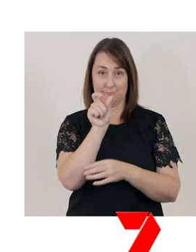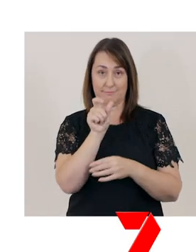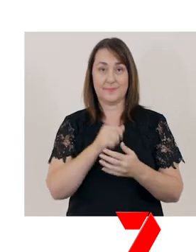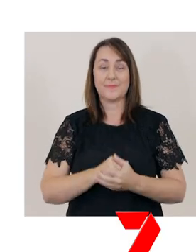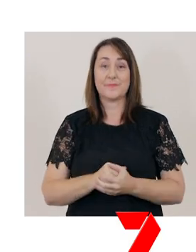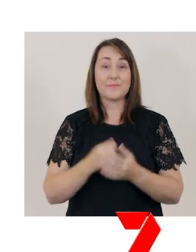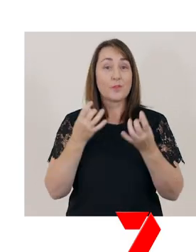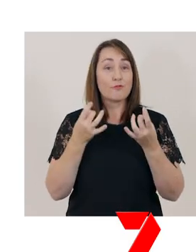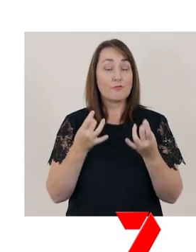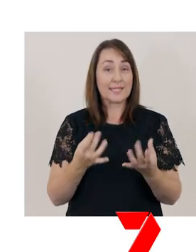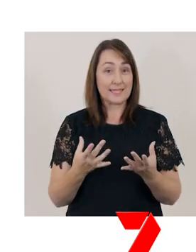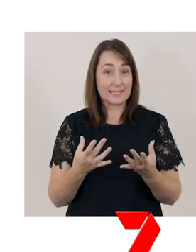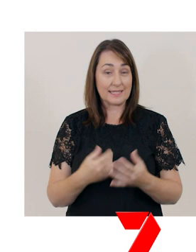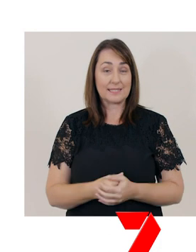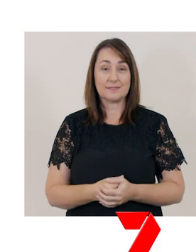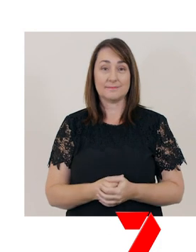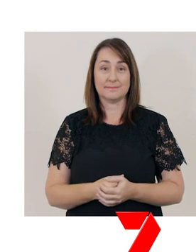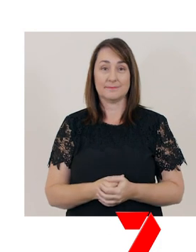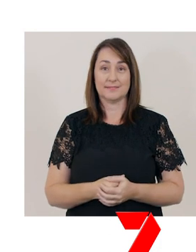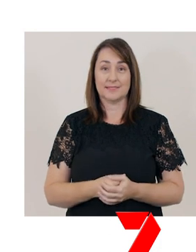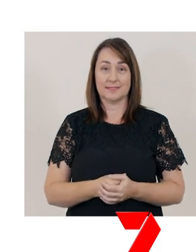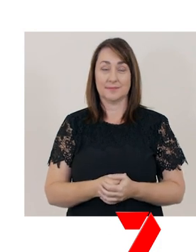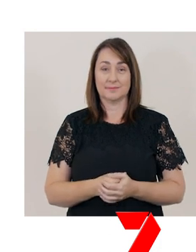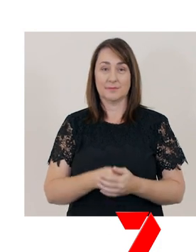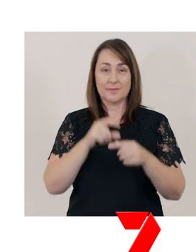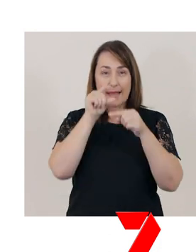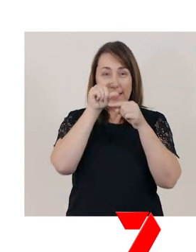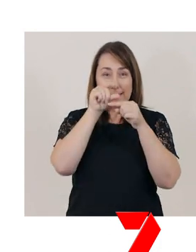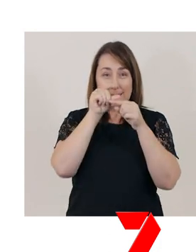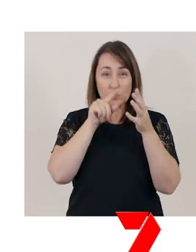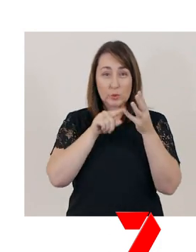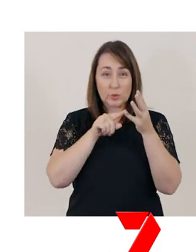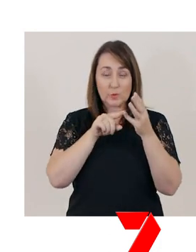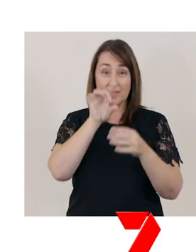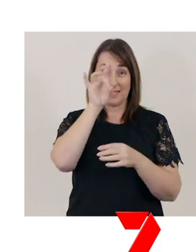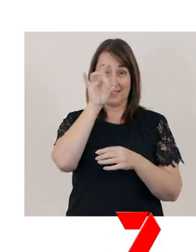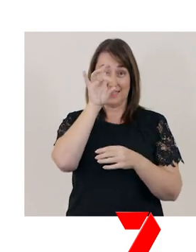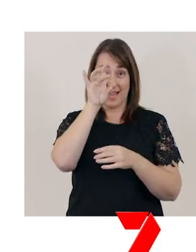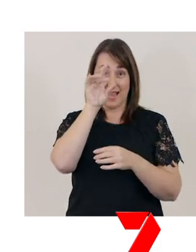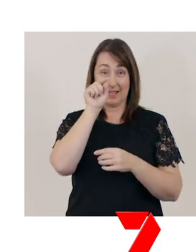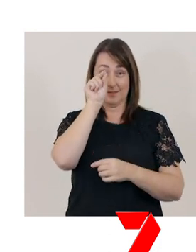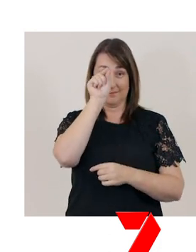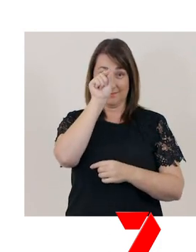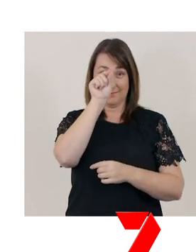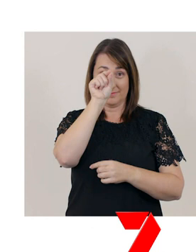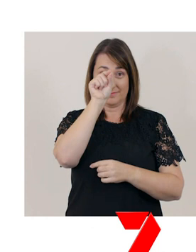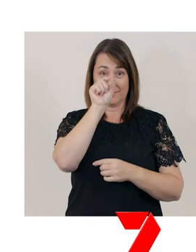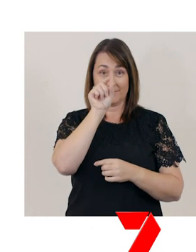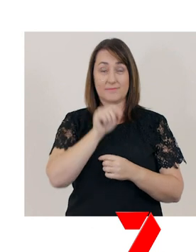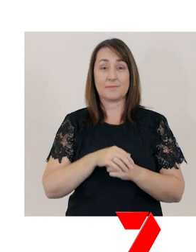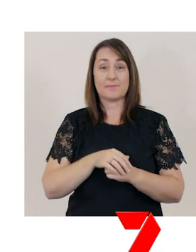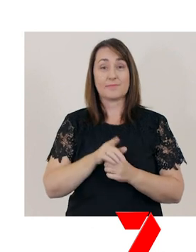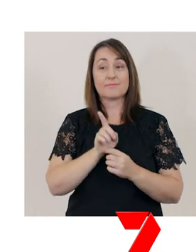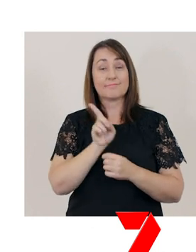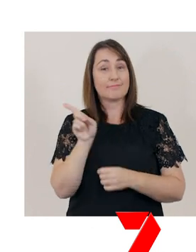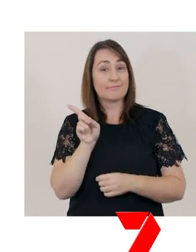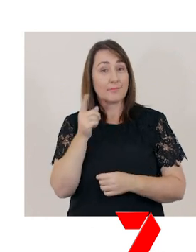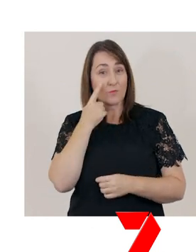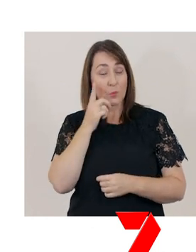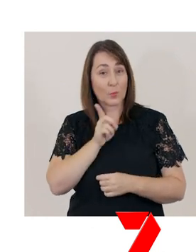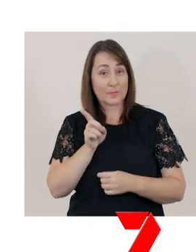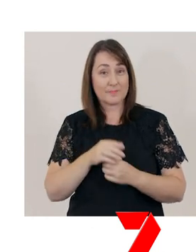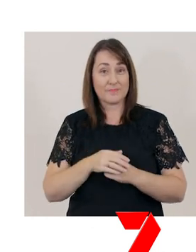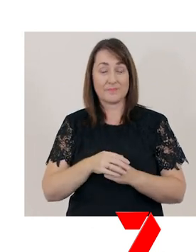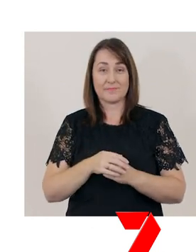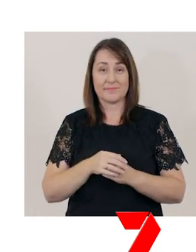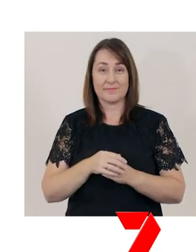Lower case ‘u’ – start at the star, down, quick turn up, top to bottom, stop.